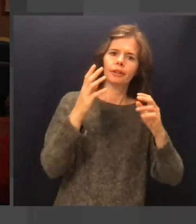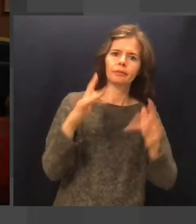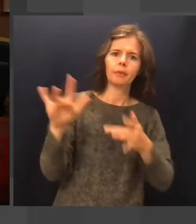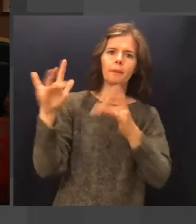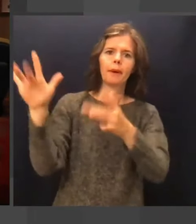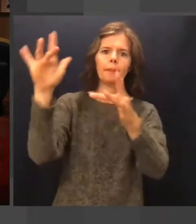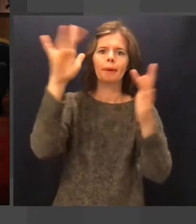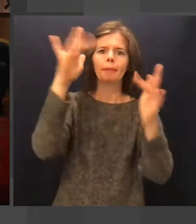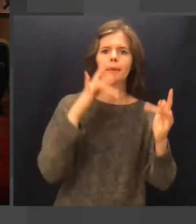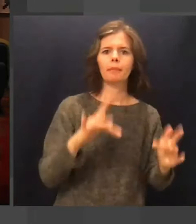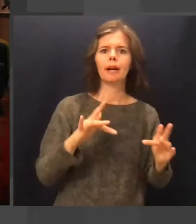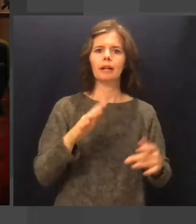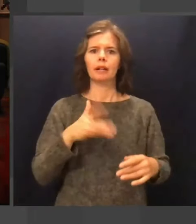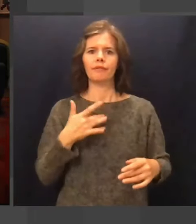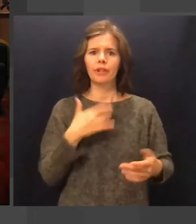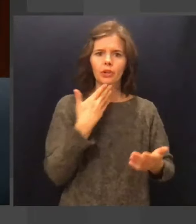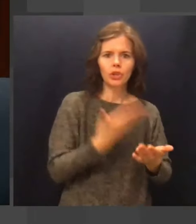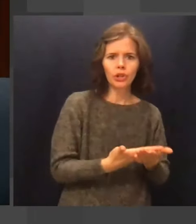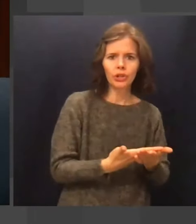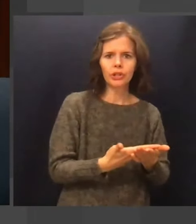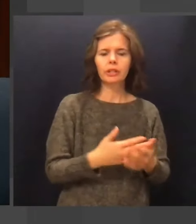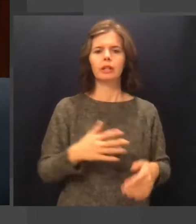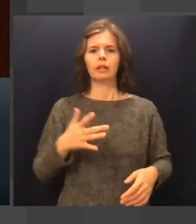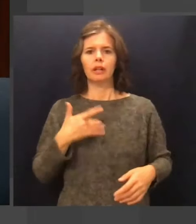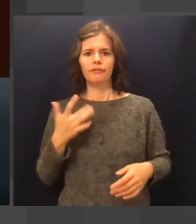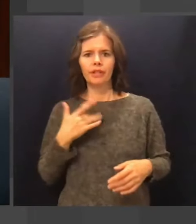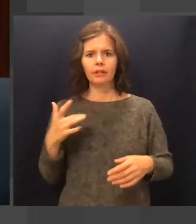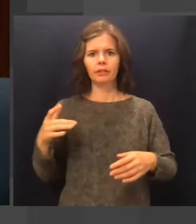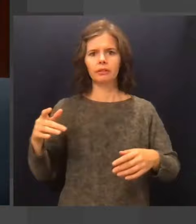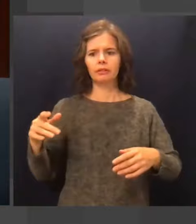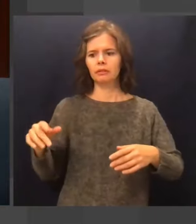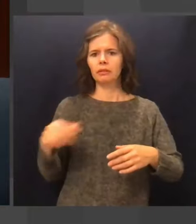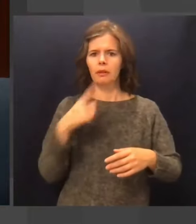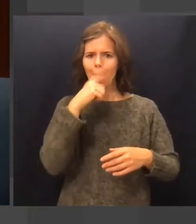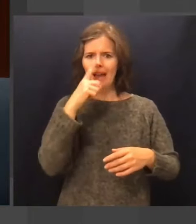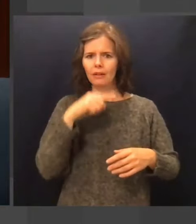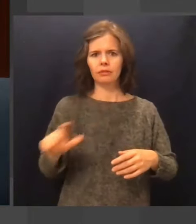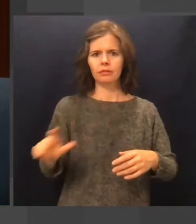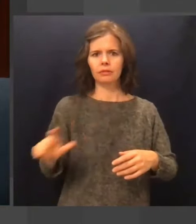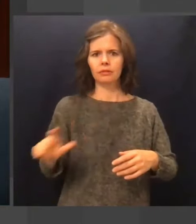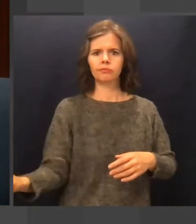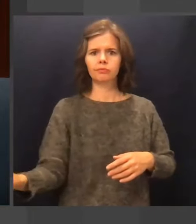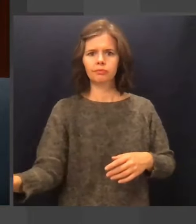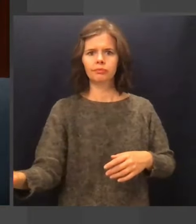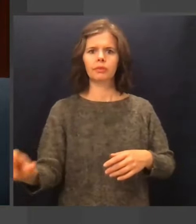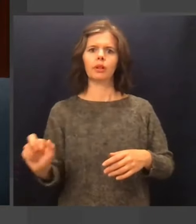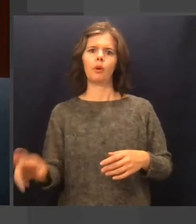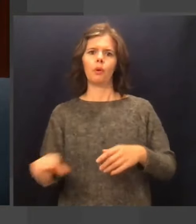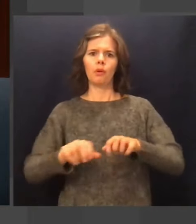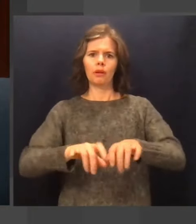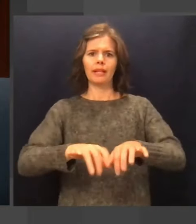PLAYERS ENVIRONMENT AND I WANT TO MAKE SURE IS THAT IT FEELS GOOD PLAYING WITH THE KEYBOARD